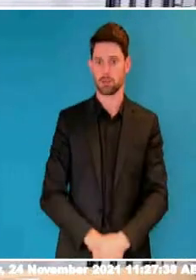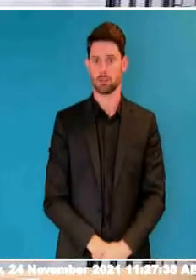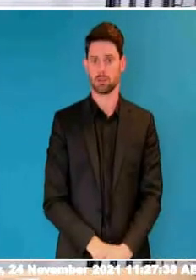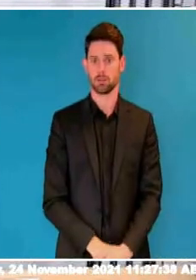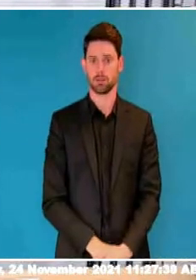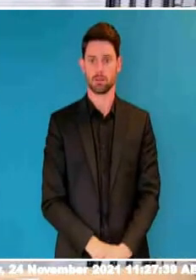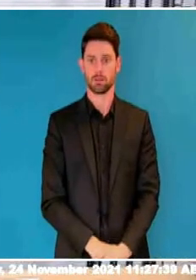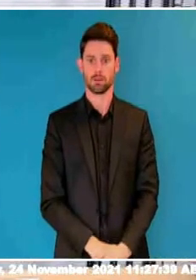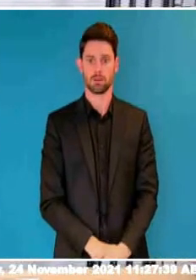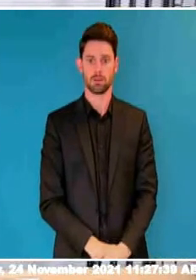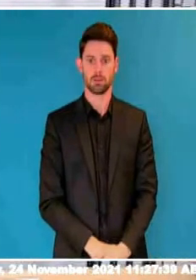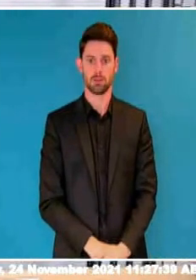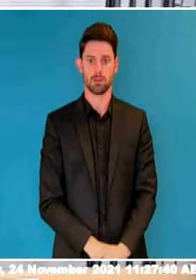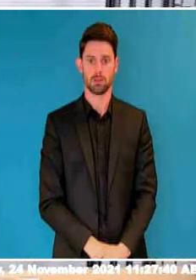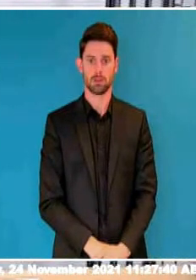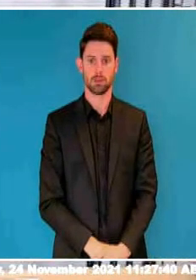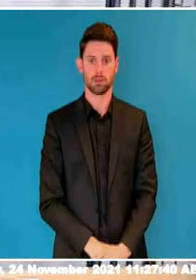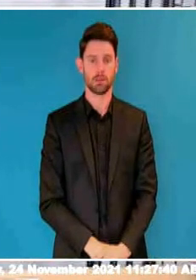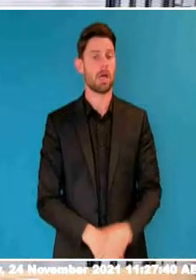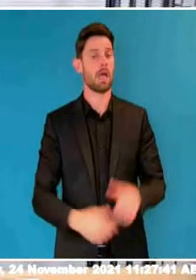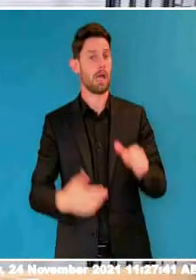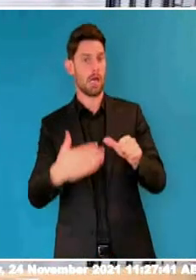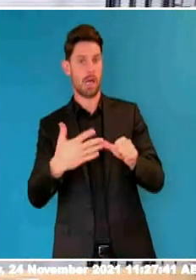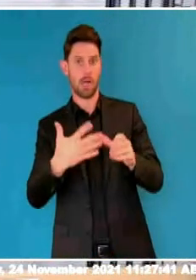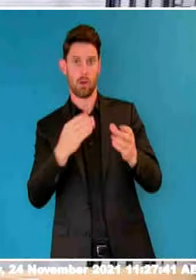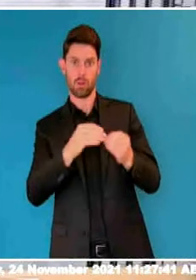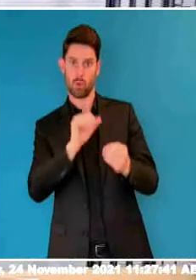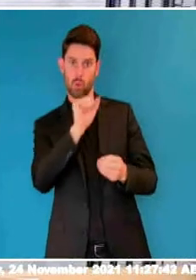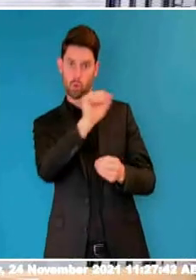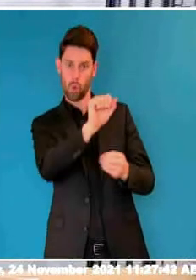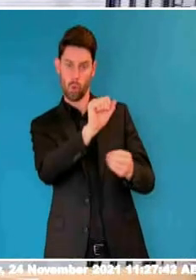Subject to leave being granted in accordance with the Practice Guidelines, IÂ would like to